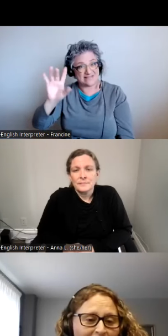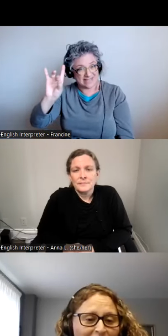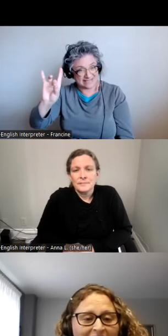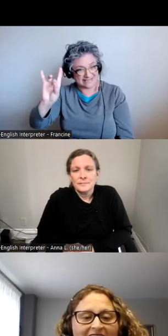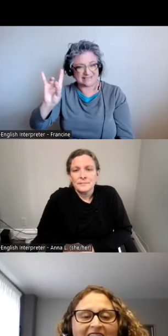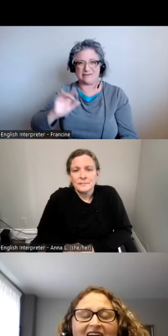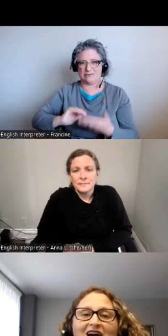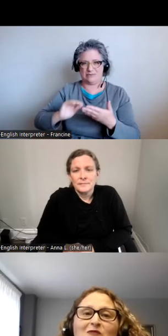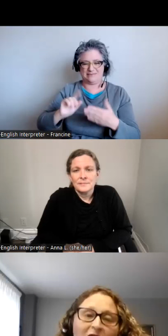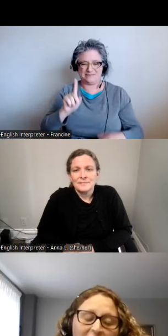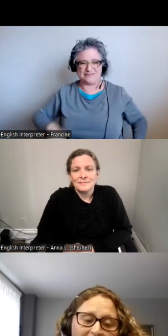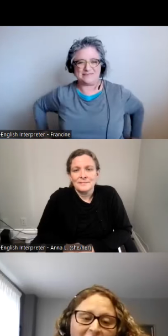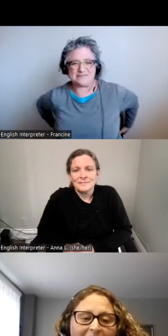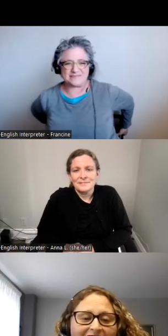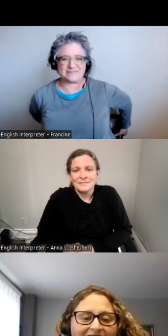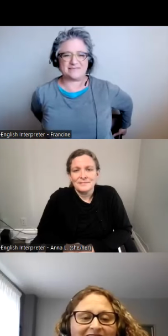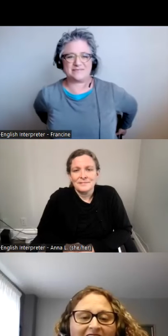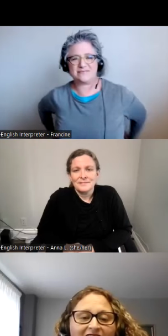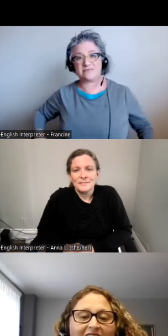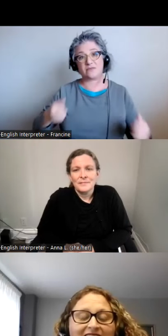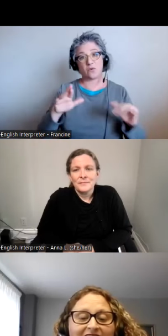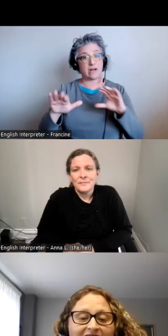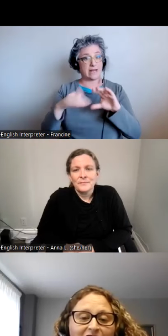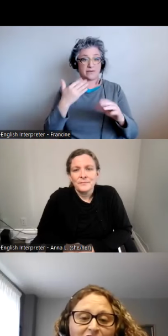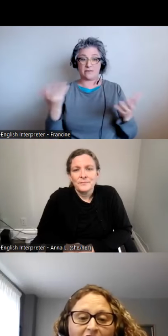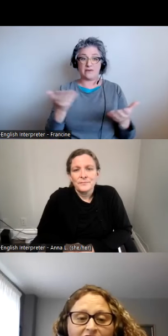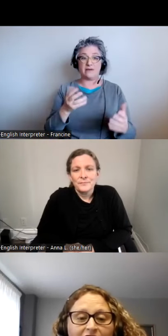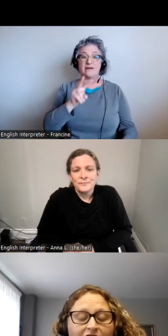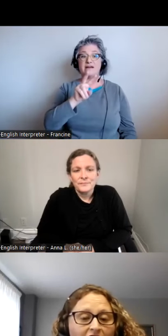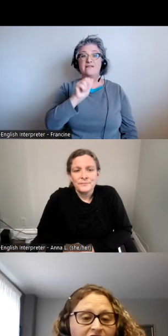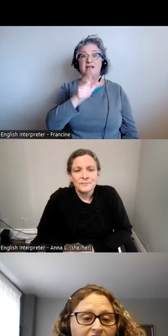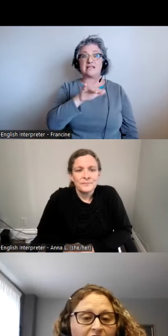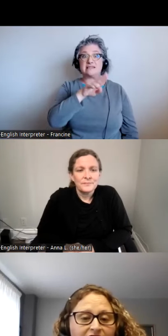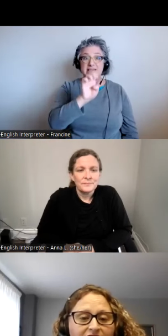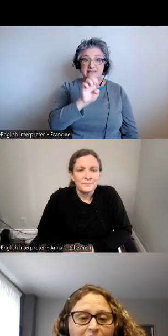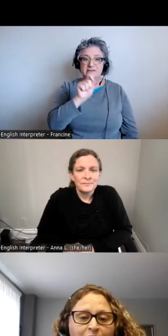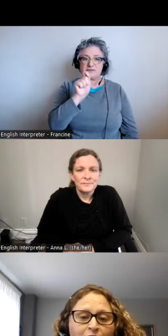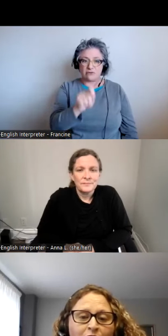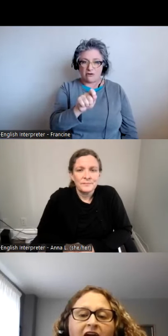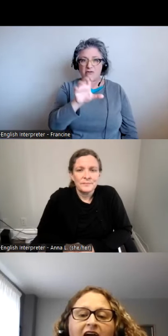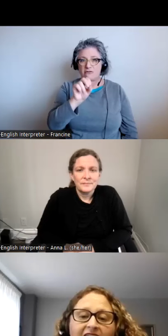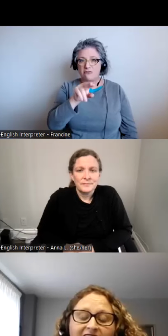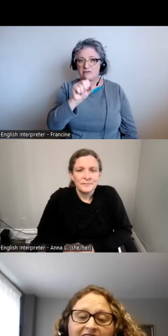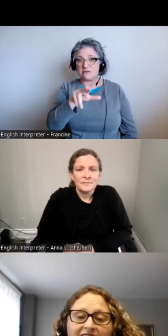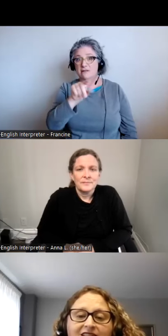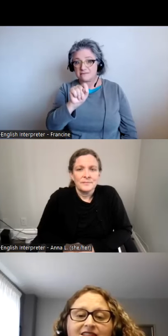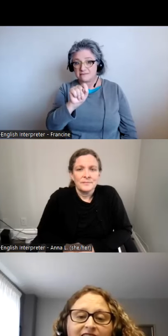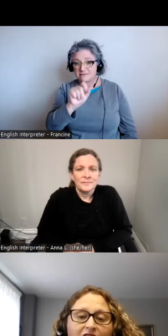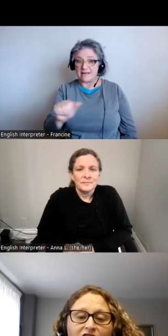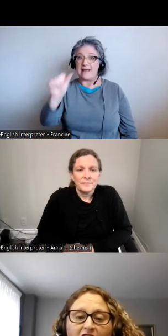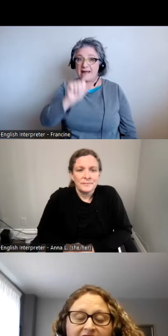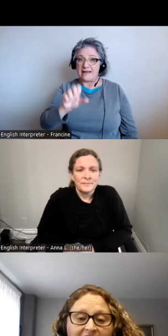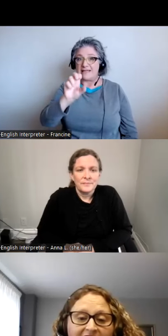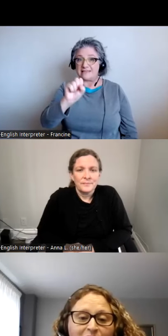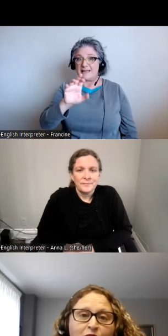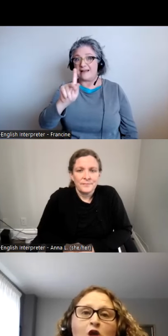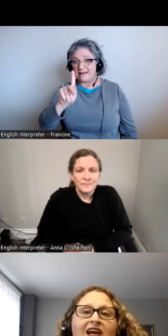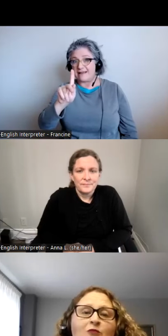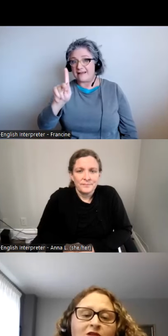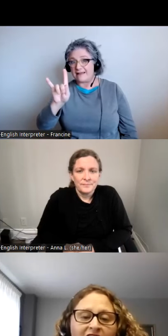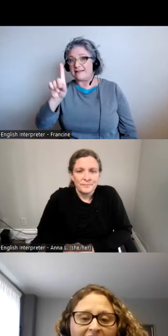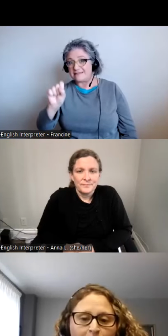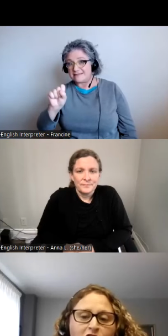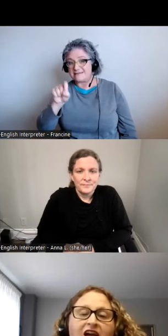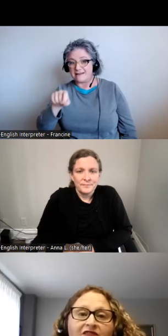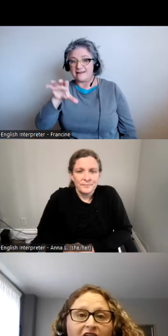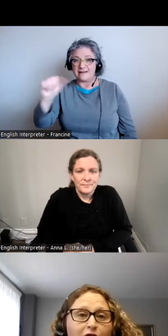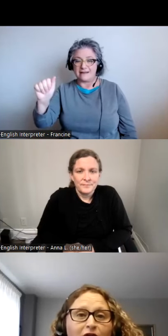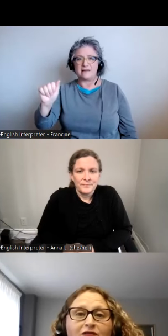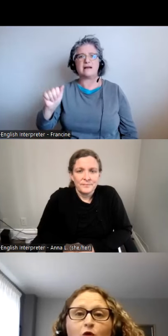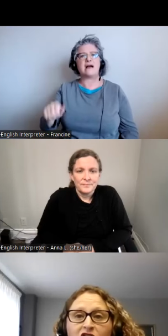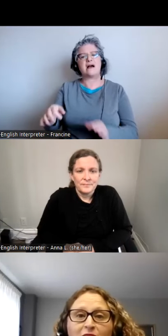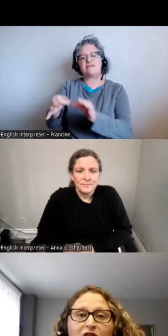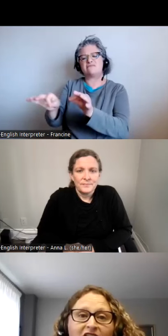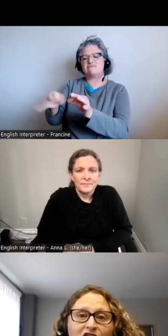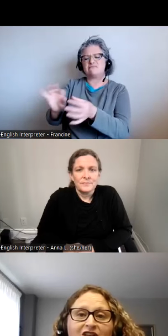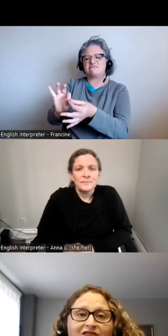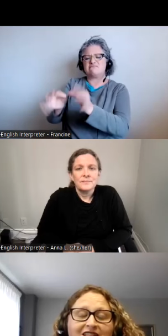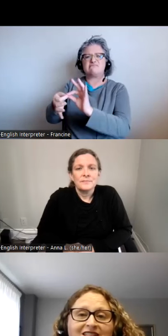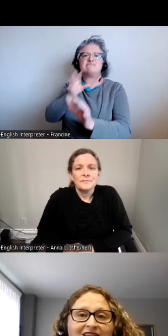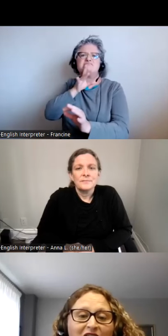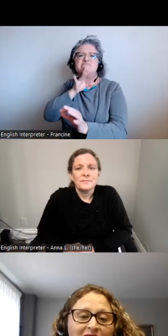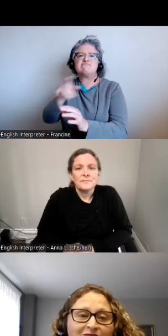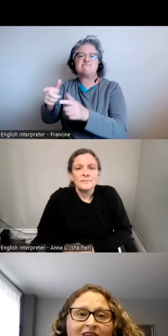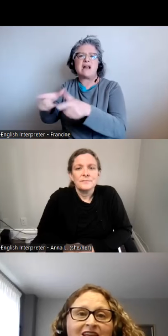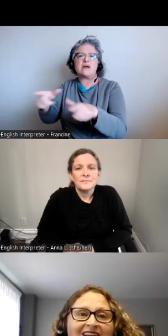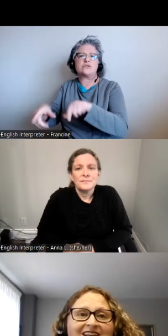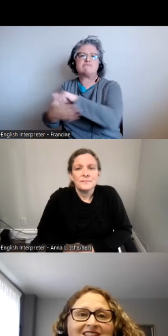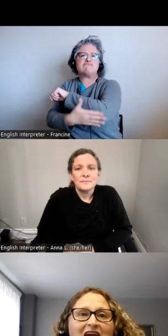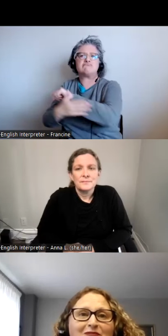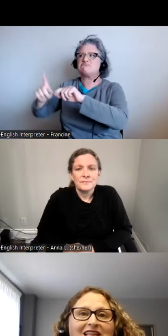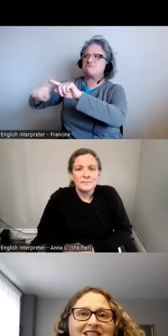Rather call us. You can call at 43788135050r Toll free at 1, 8, 8, 8, freezing 4, 5, sorry, 6.